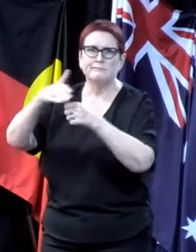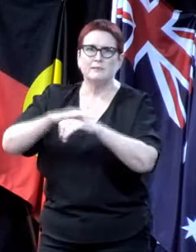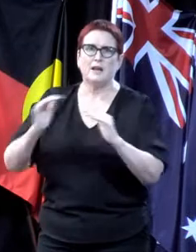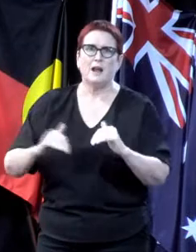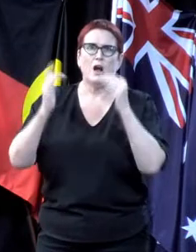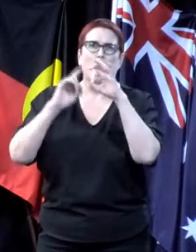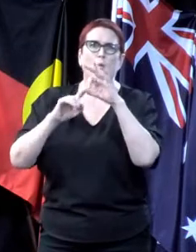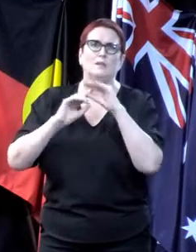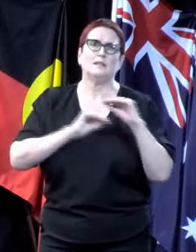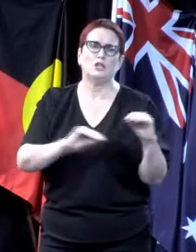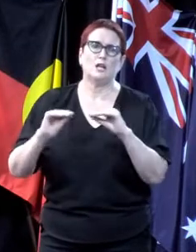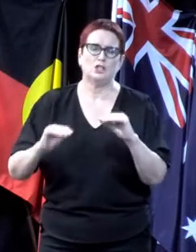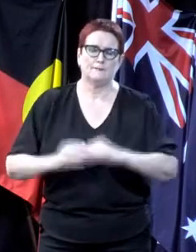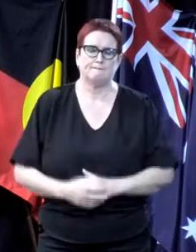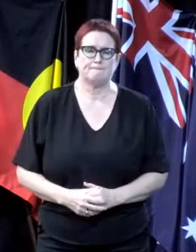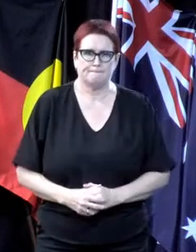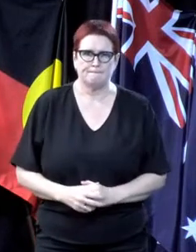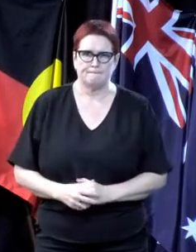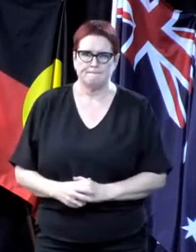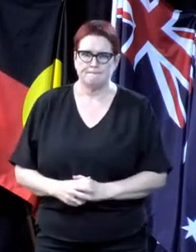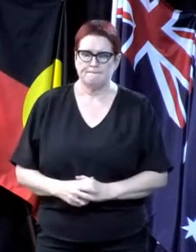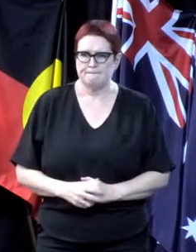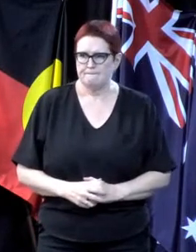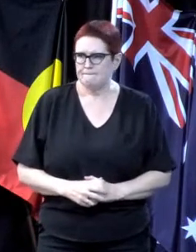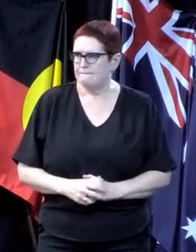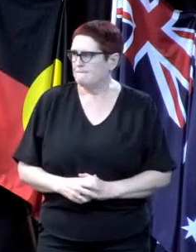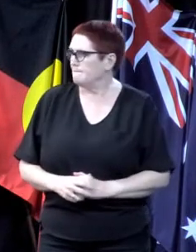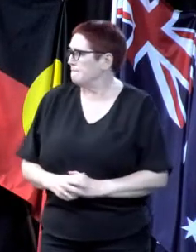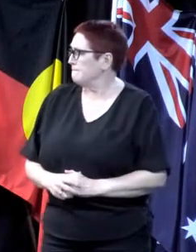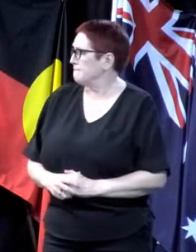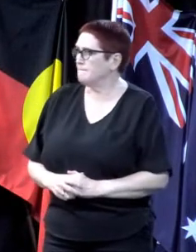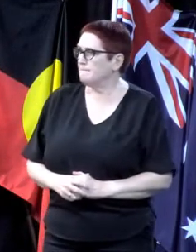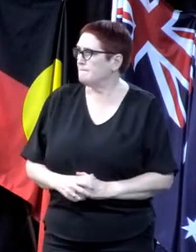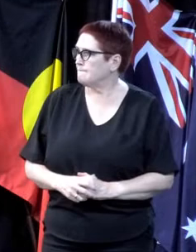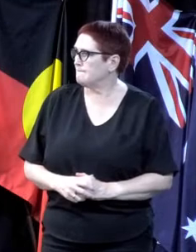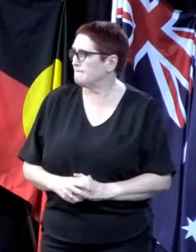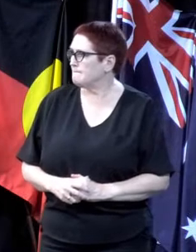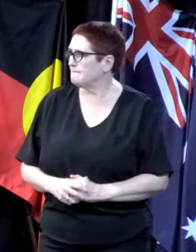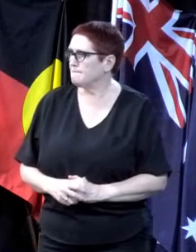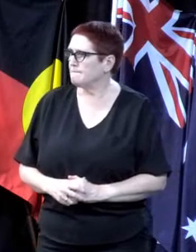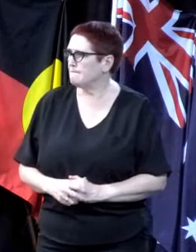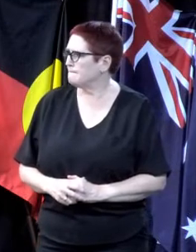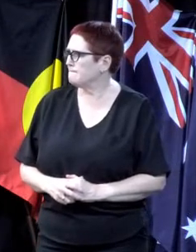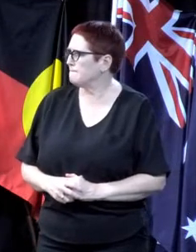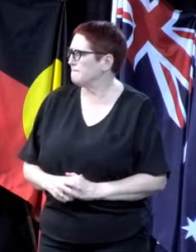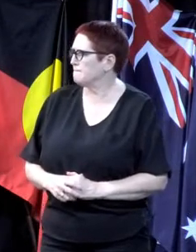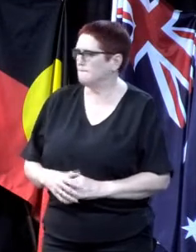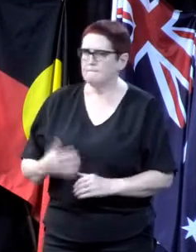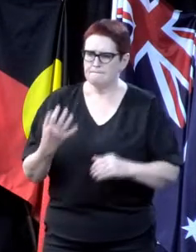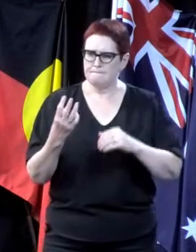Thank you. Am I able to share what I would like to see from the Royal Commission broadly? DR MELLIFONT: I am sorry. that’s okay.